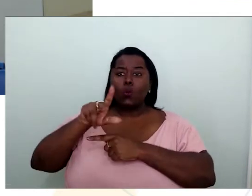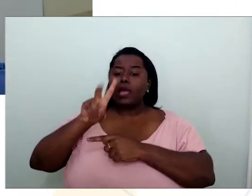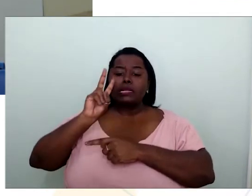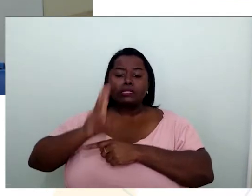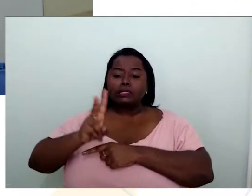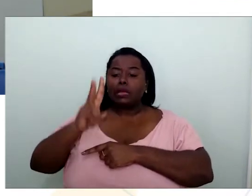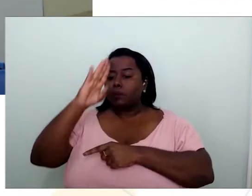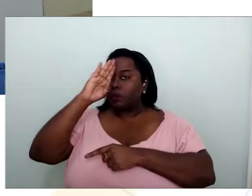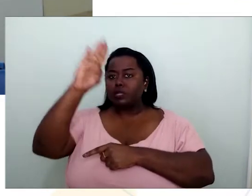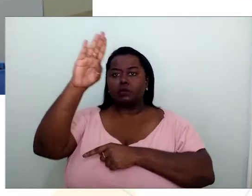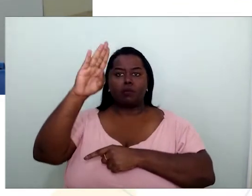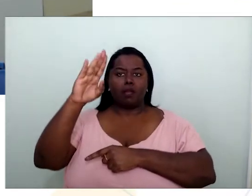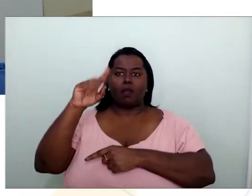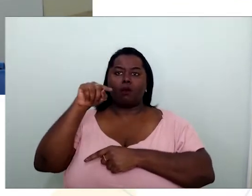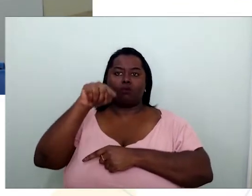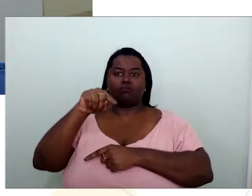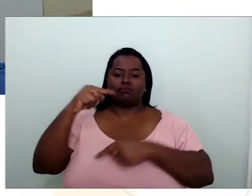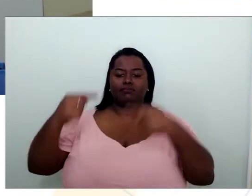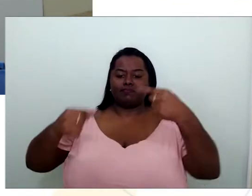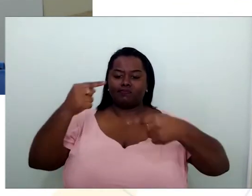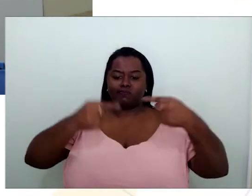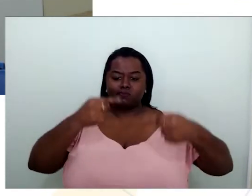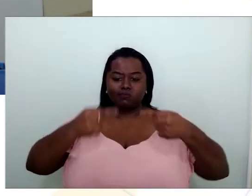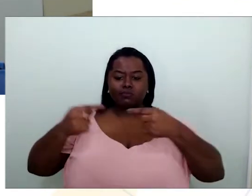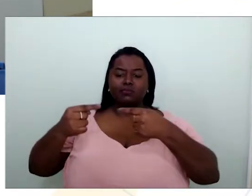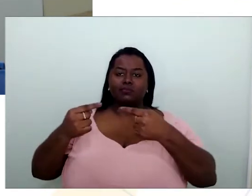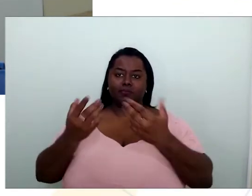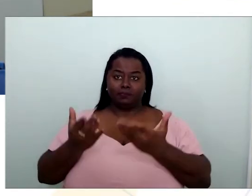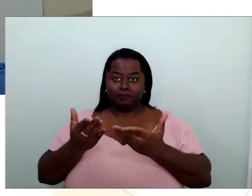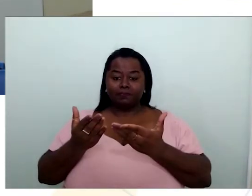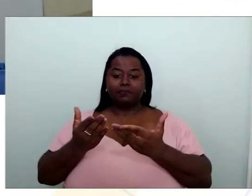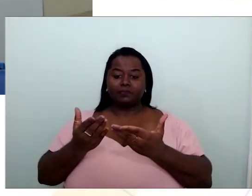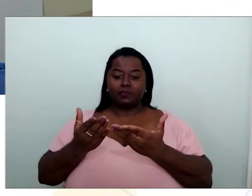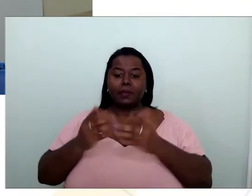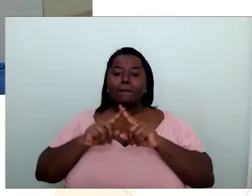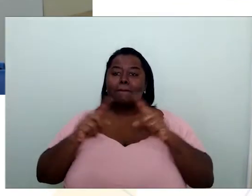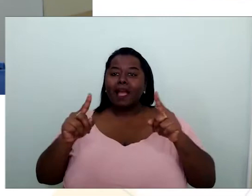factor and this is the people will say about the costumes but